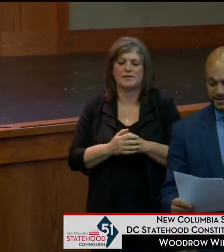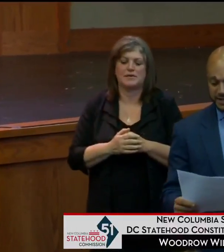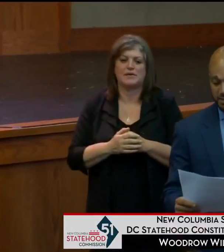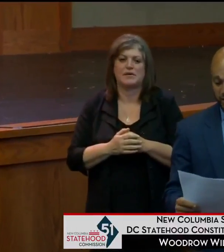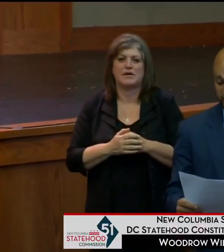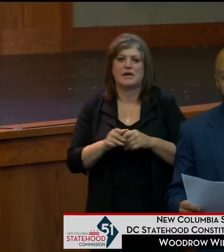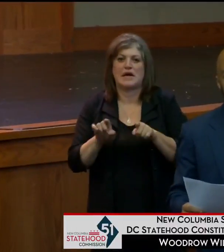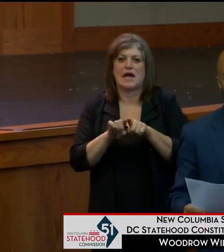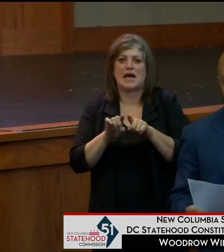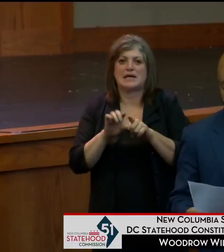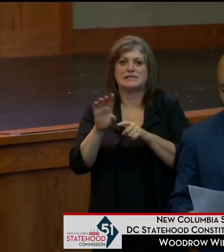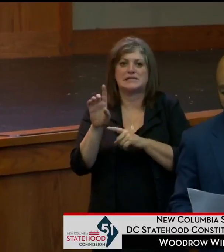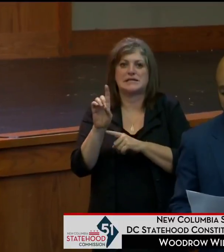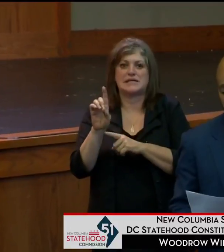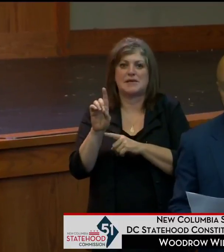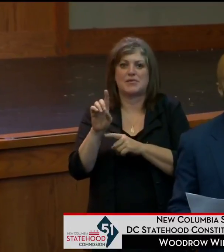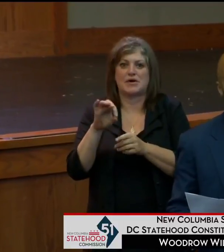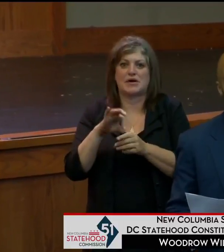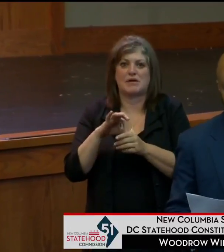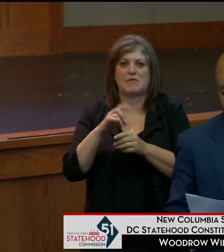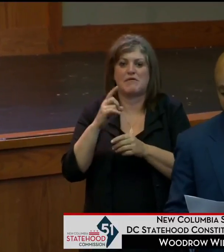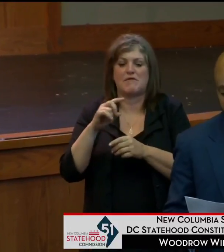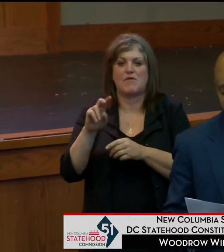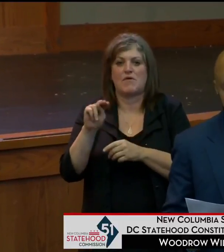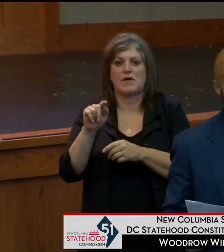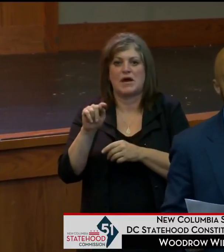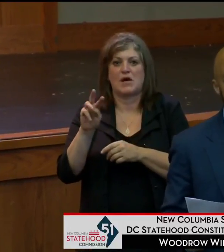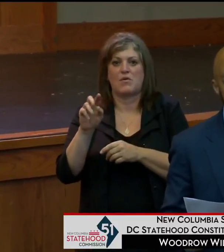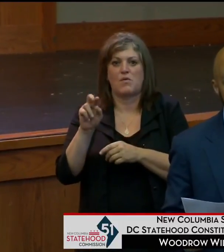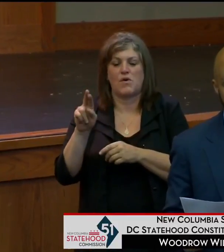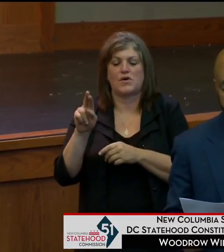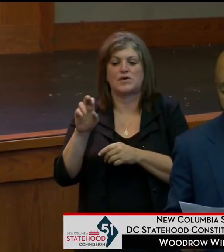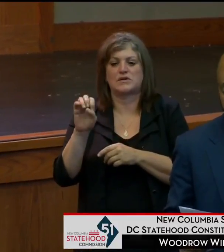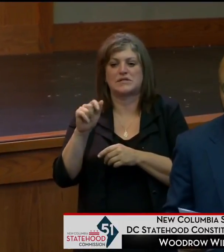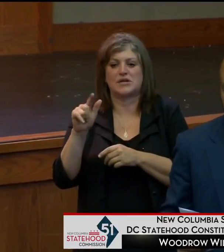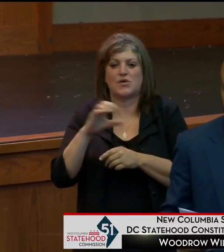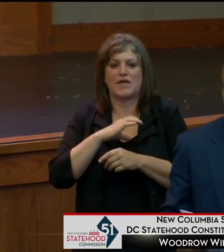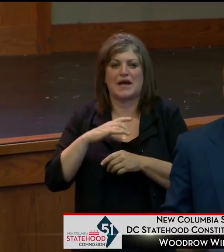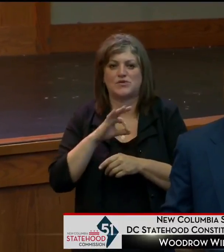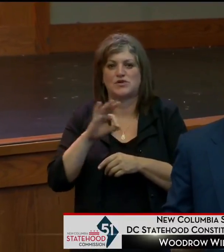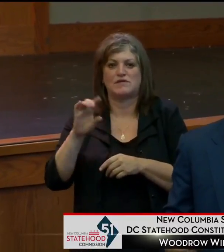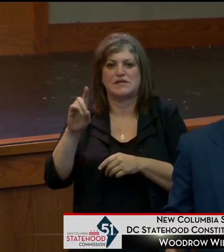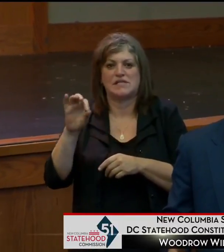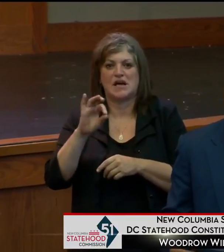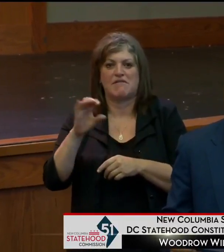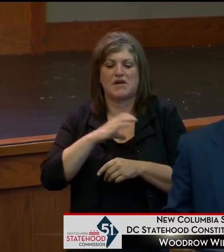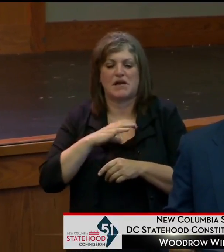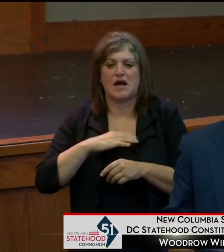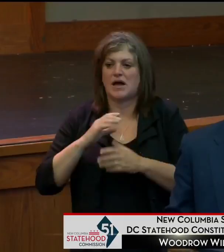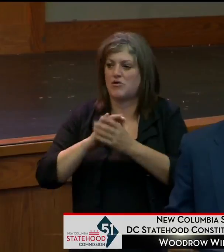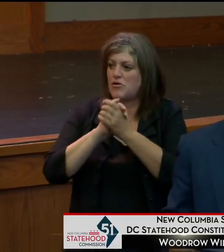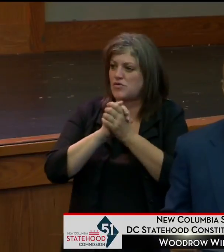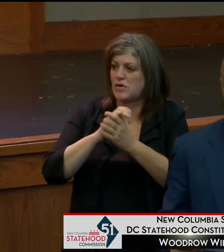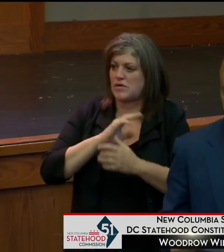AS THE DEMOCRATIC NOMINEE FOR AN AT-LARGE SEAT ON THE COUNCIL OF THE DISTRICT OF COLUMBIA, I CONGRATULATE THE MAYOR, MAYOR